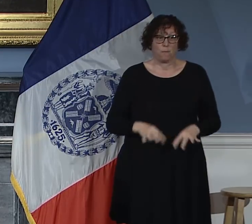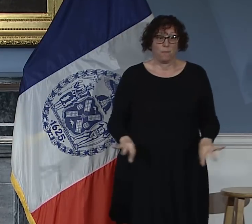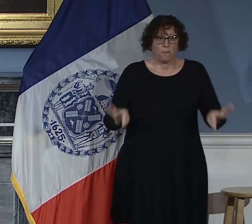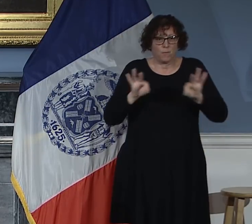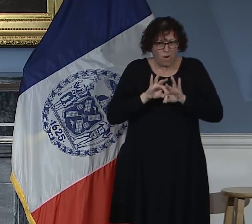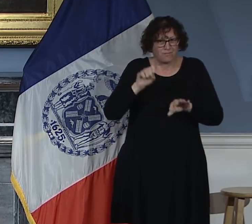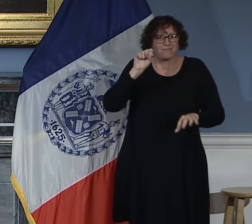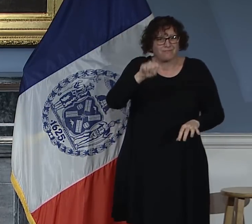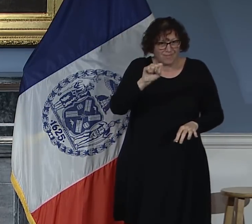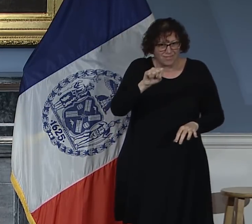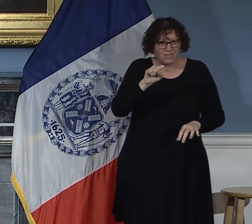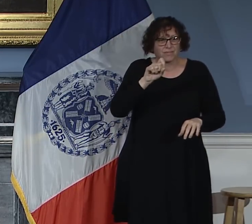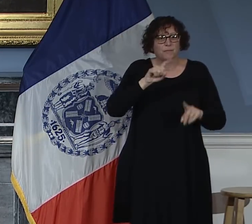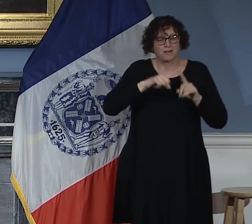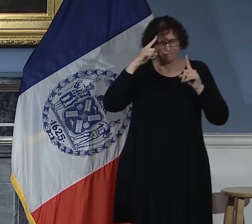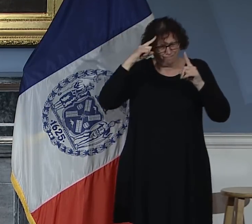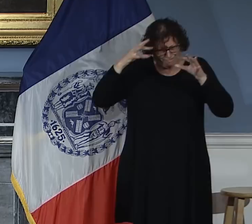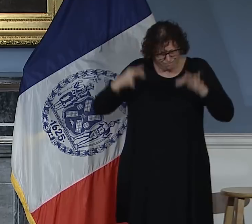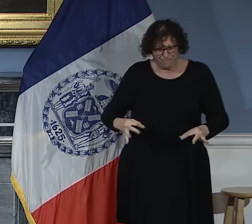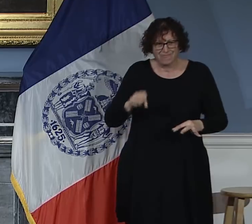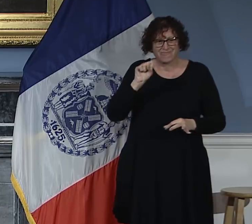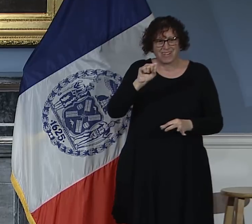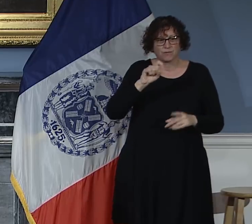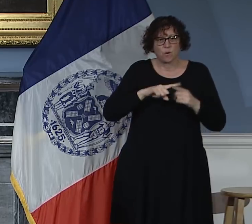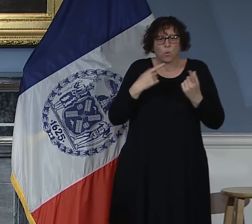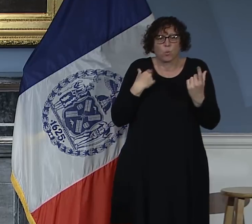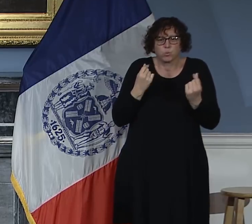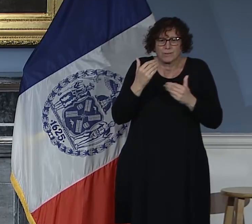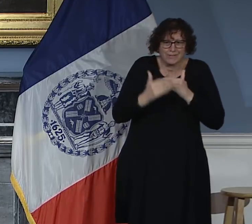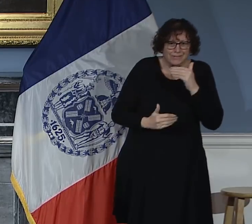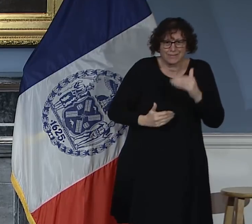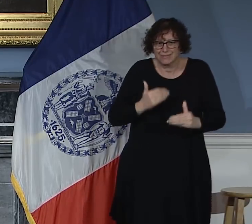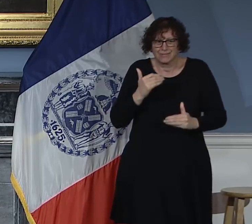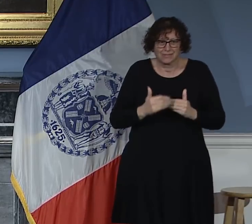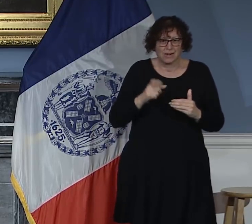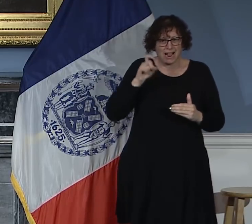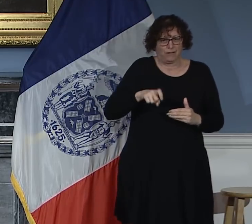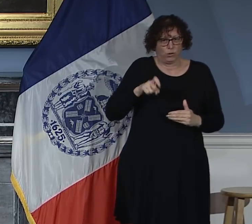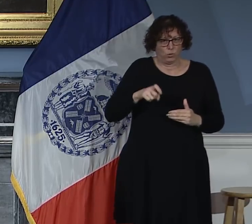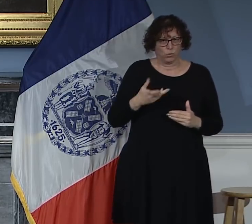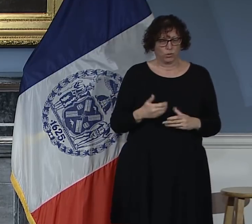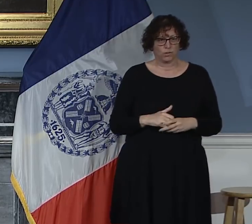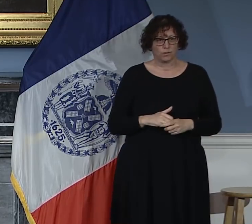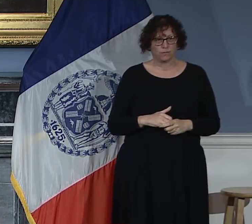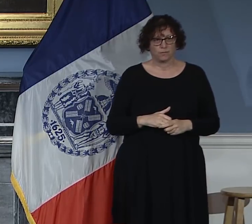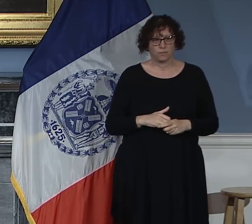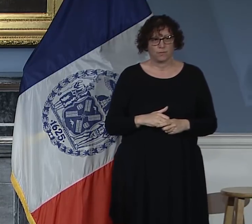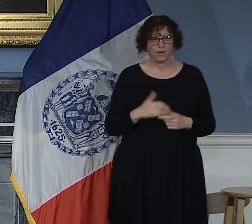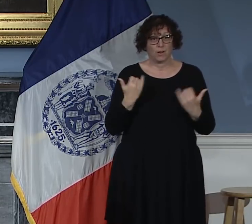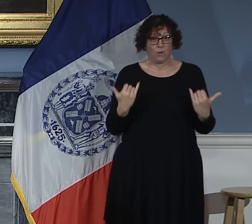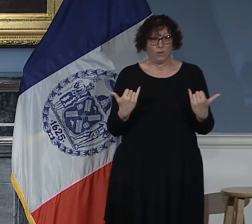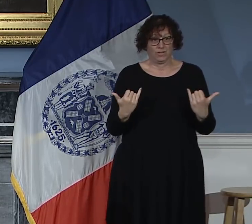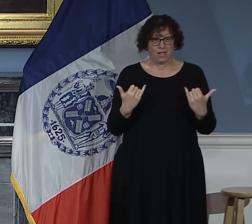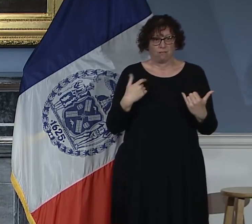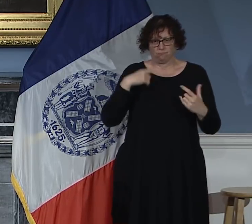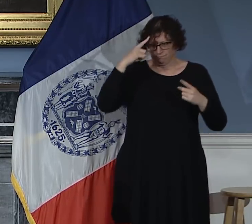I FEEL URGENCY. IT HAS TO BE DECIDED QUICKLY WHAT ADDITIOLNA STEPS WLLI BE